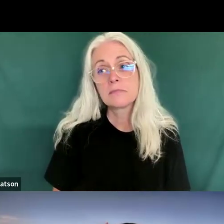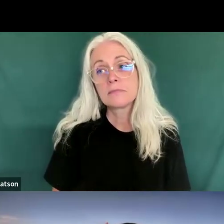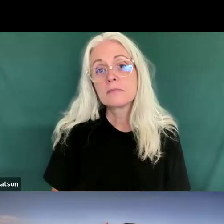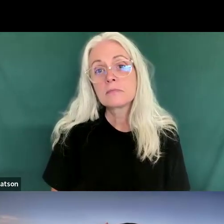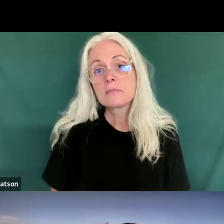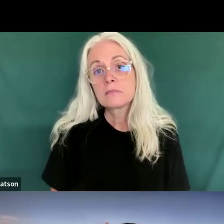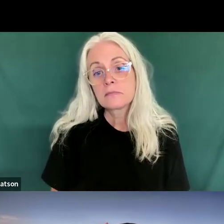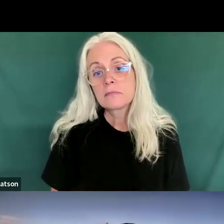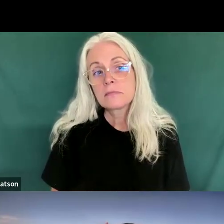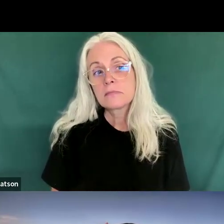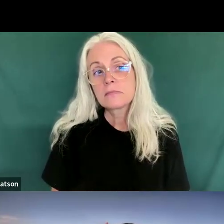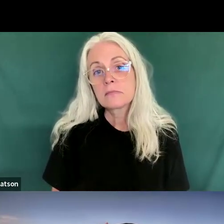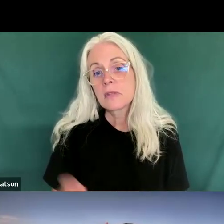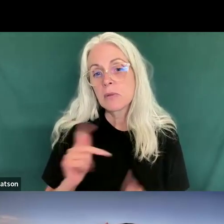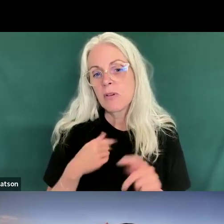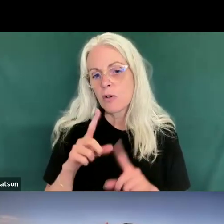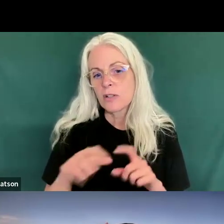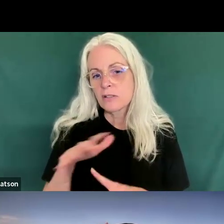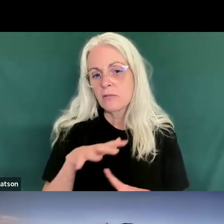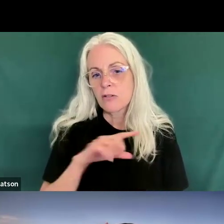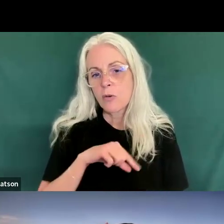Yeah, I mean, I think just some folks have questions around eligibility,